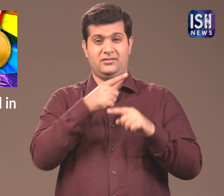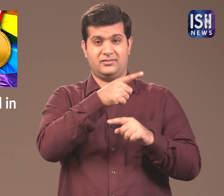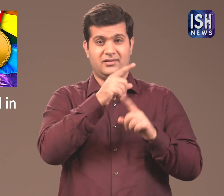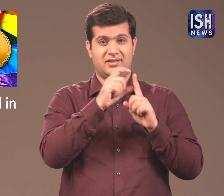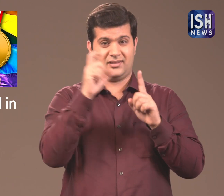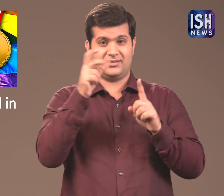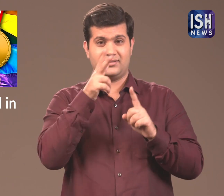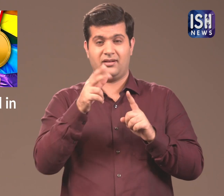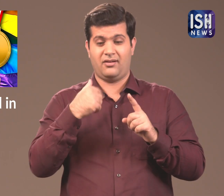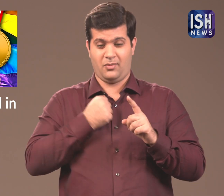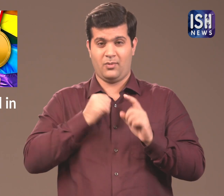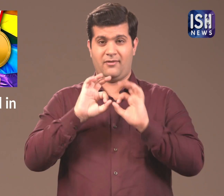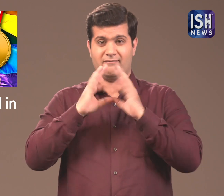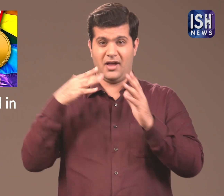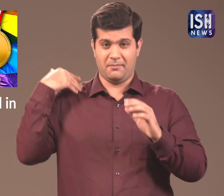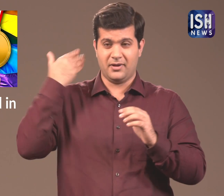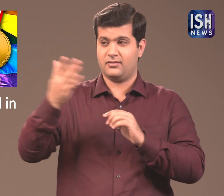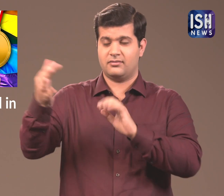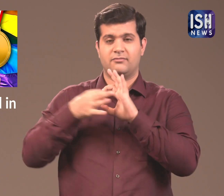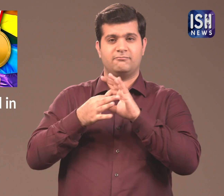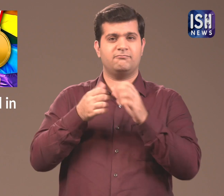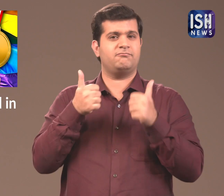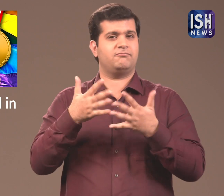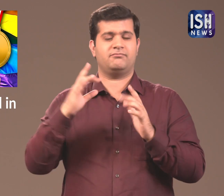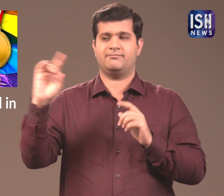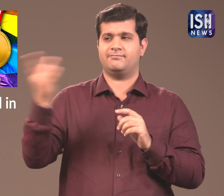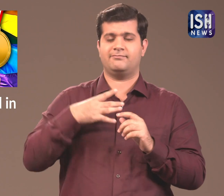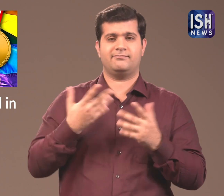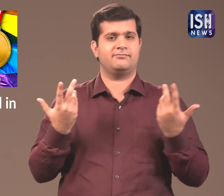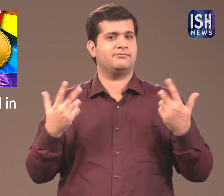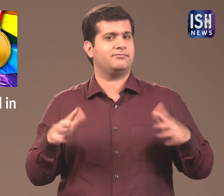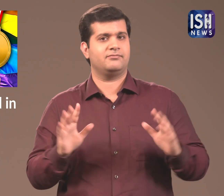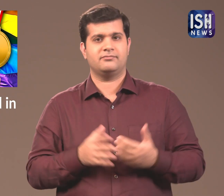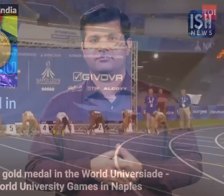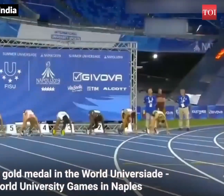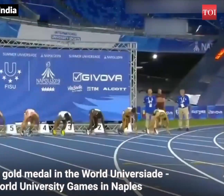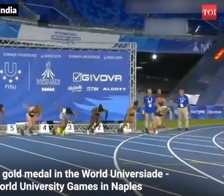Her relationship with her family has not been good